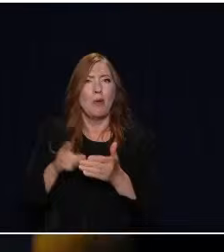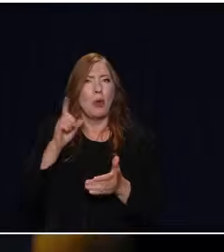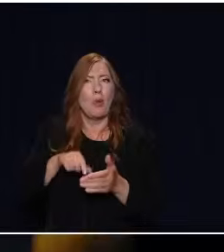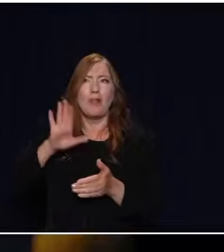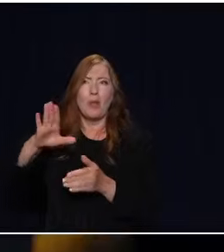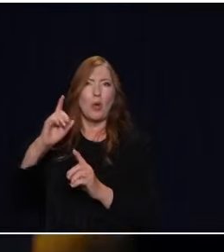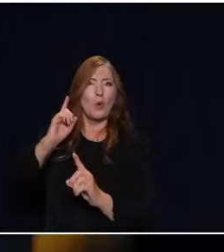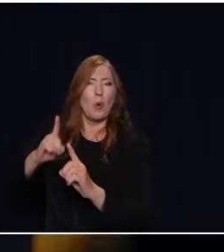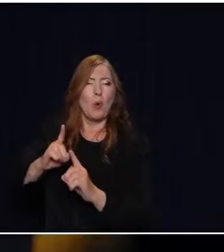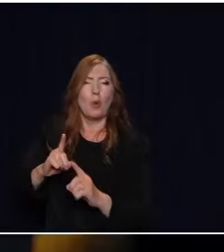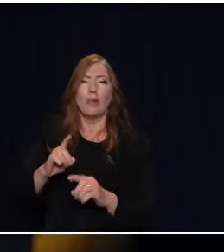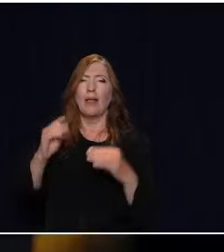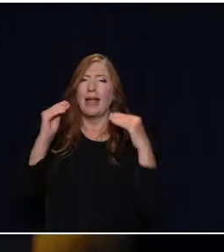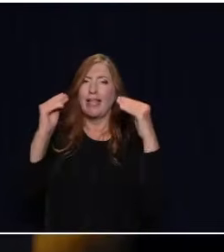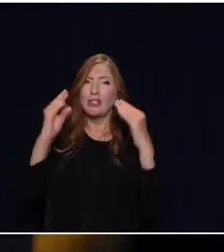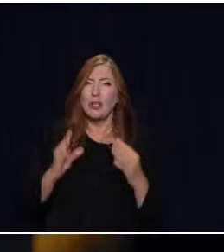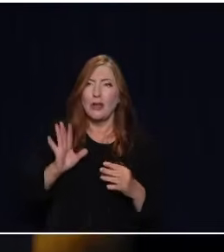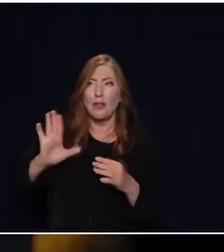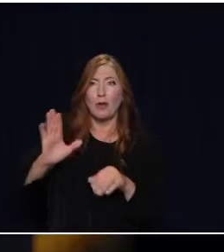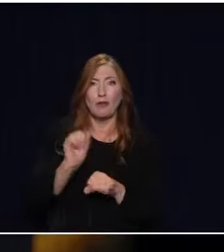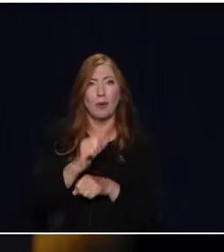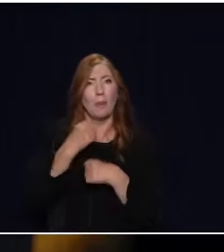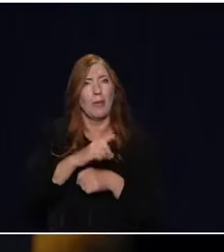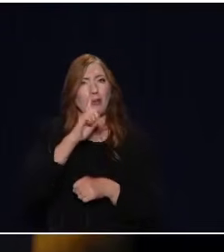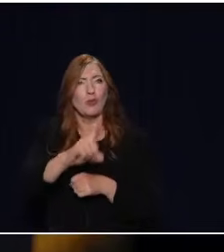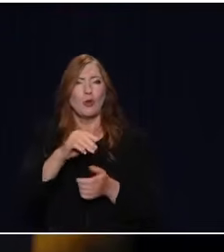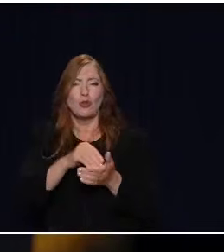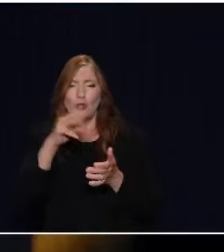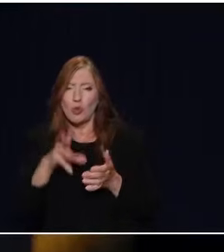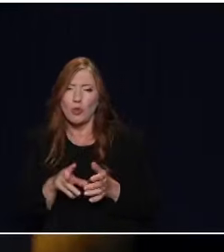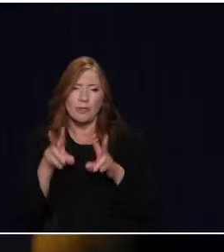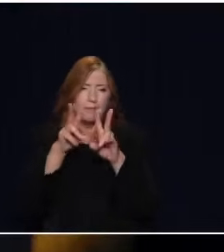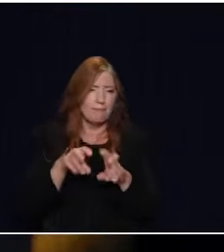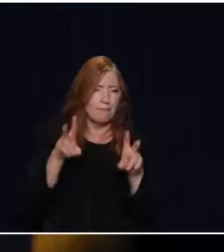TO REACH THEIR GOALS. WHATEVER THAT GOAL IS.